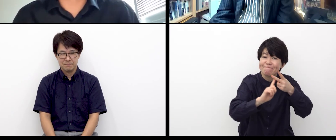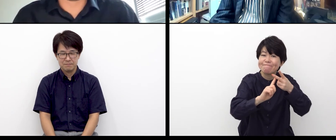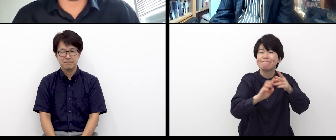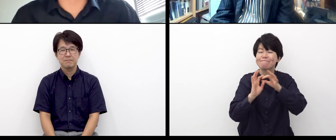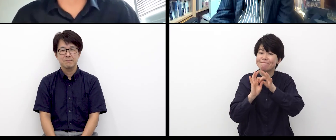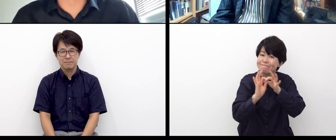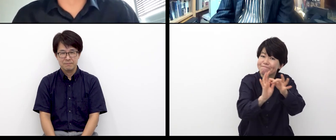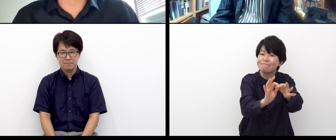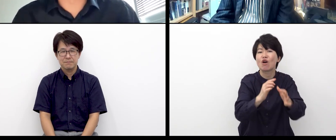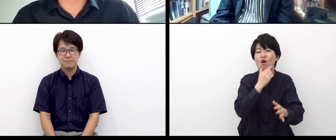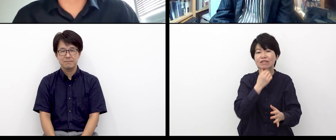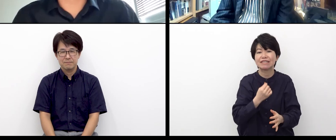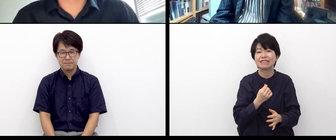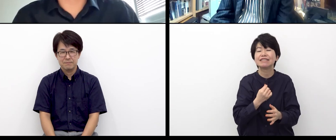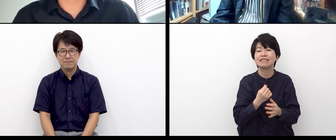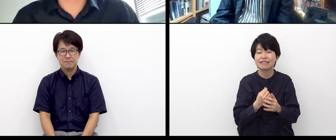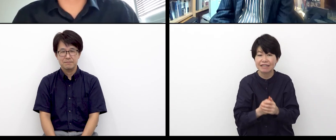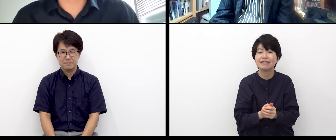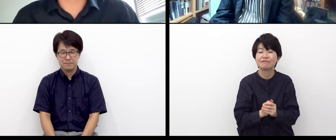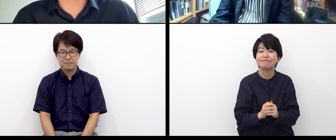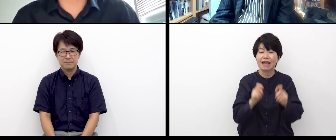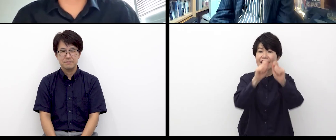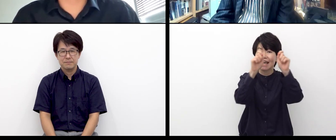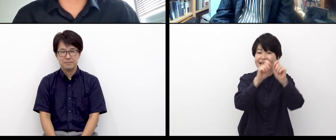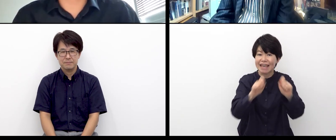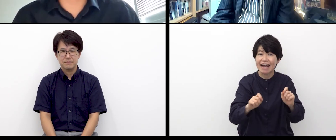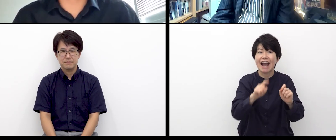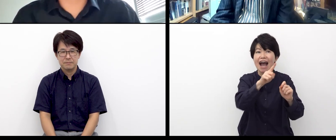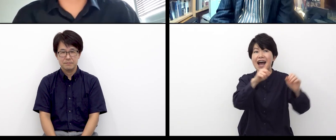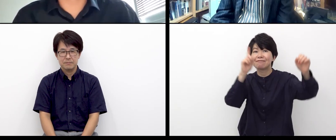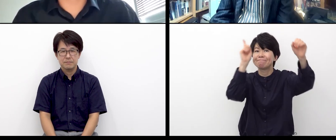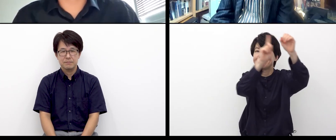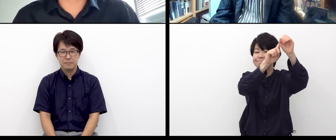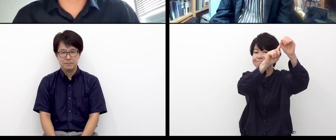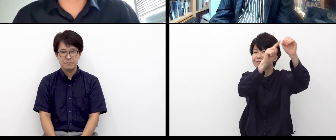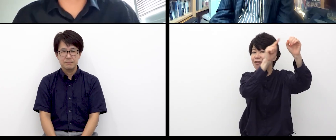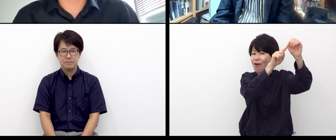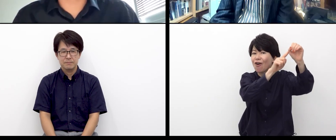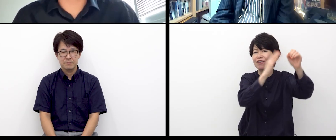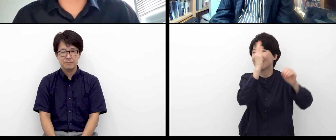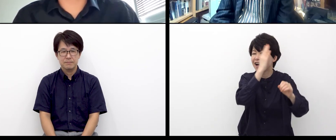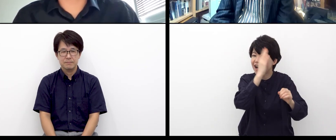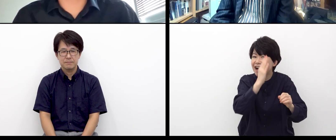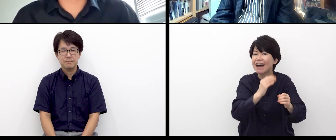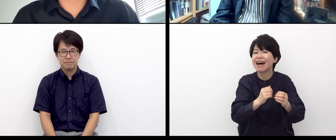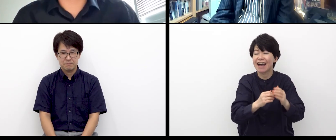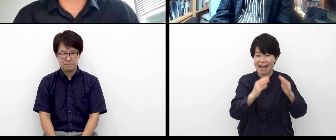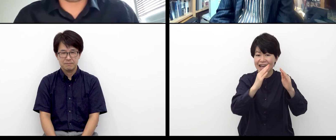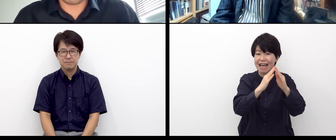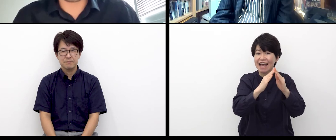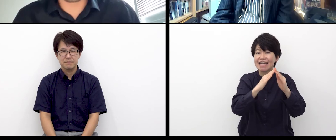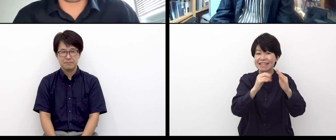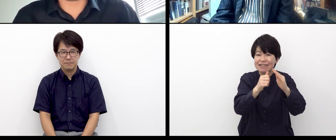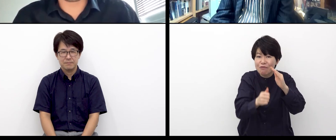So, never sticking to result, progress, or getting out of “hikikomori” at all,